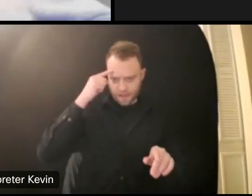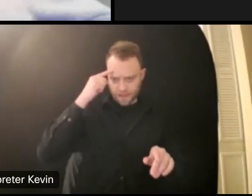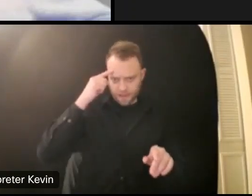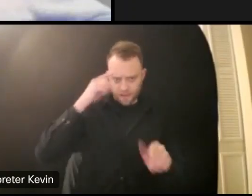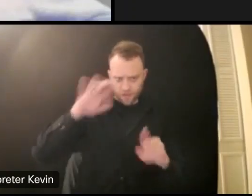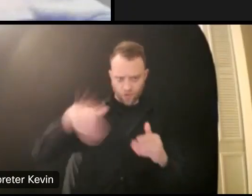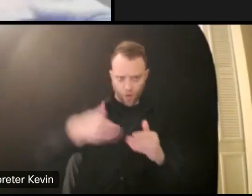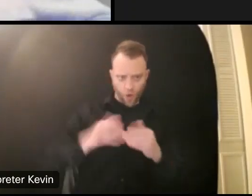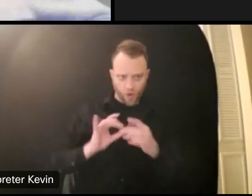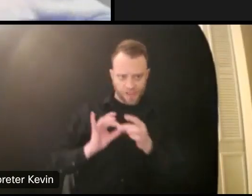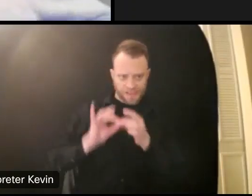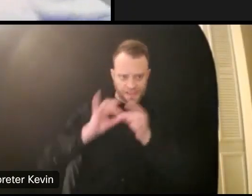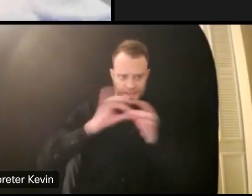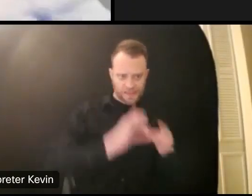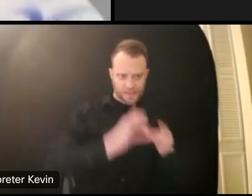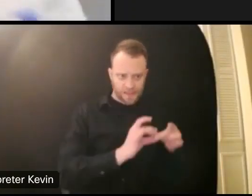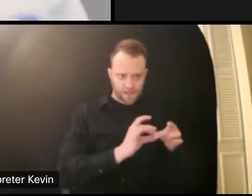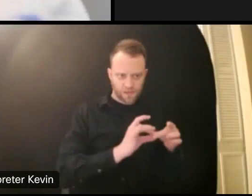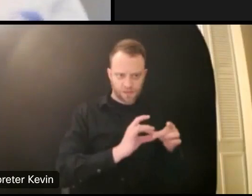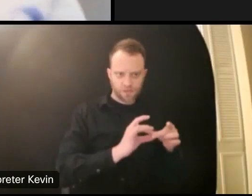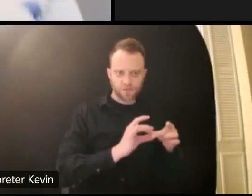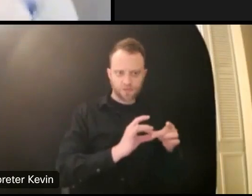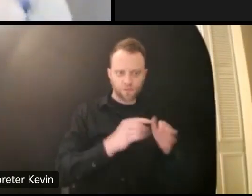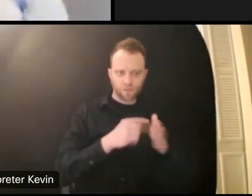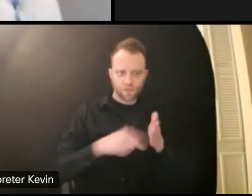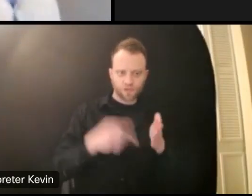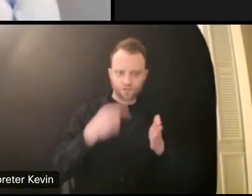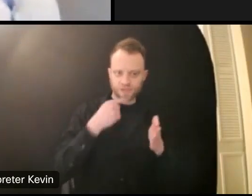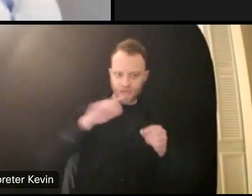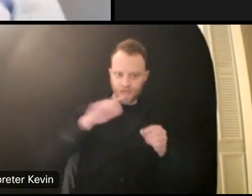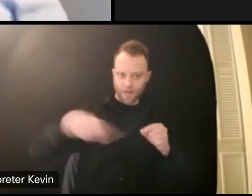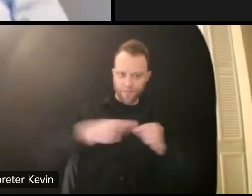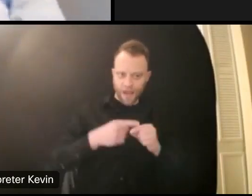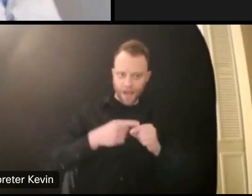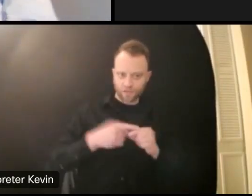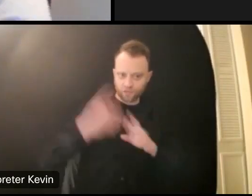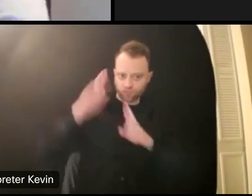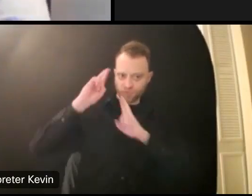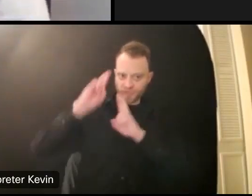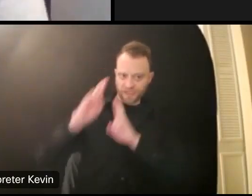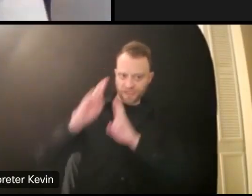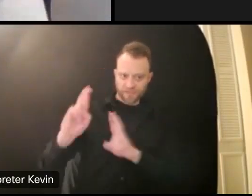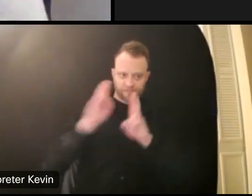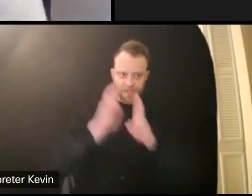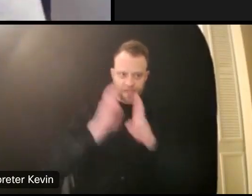you know, sort of Kent what you said about being respectful to not only your constituents but to